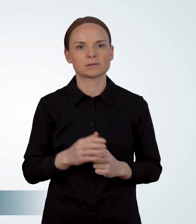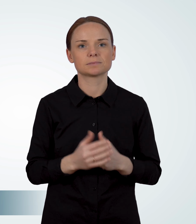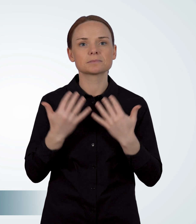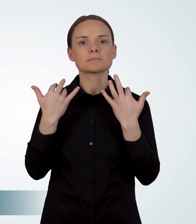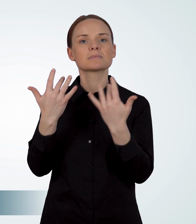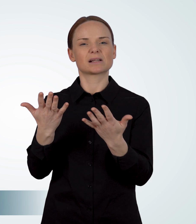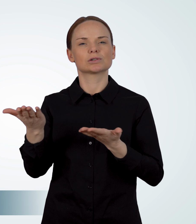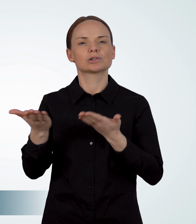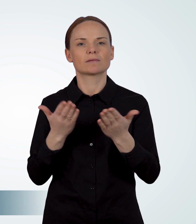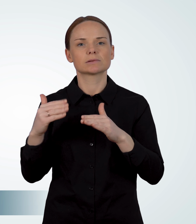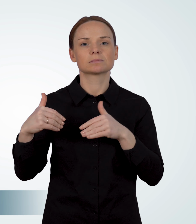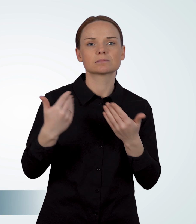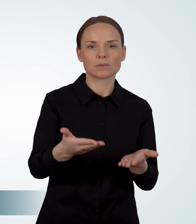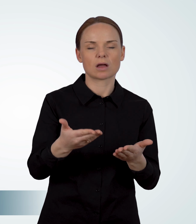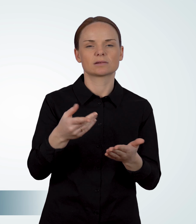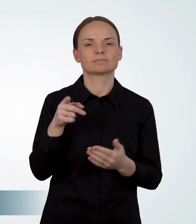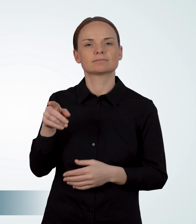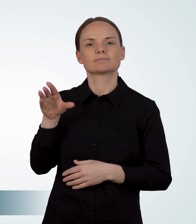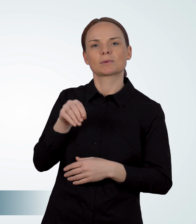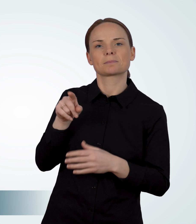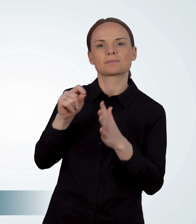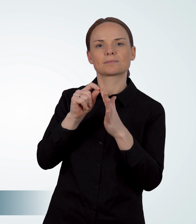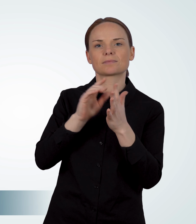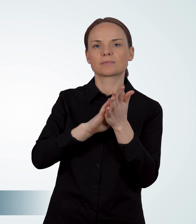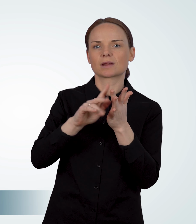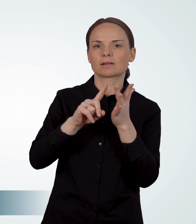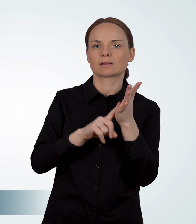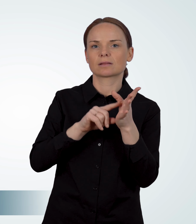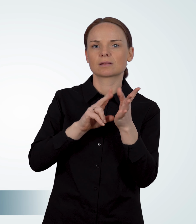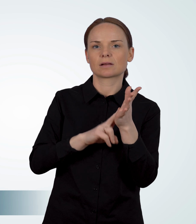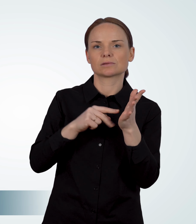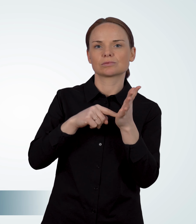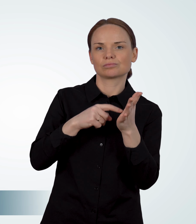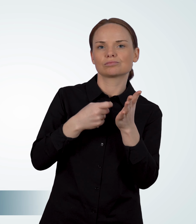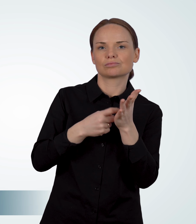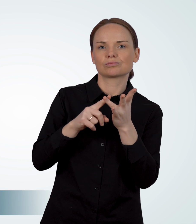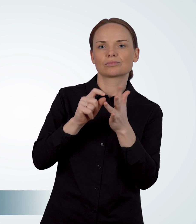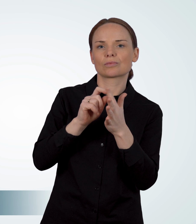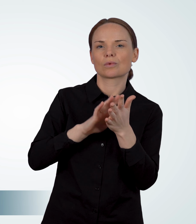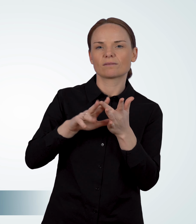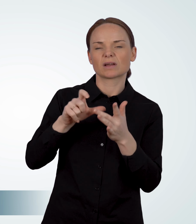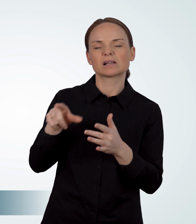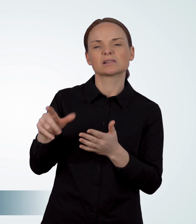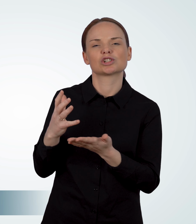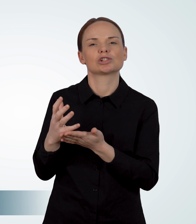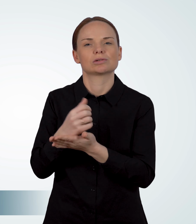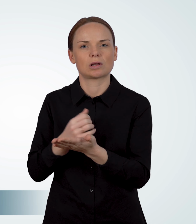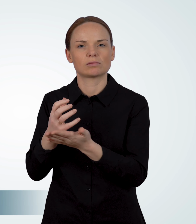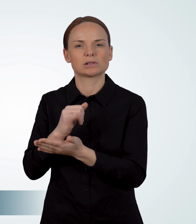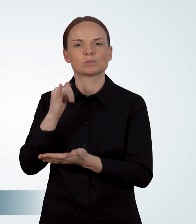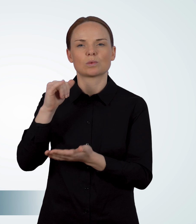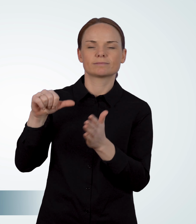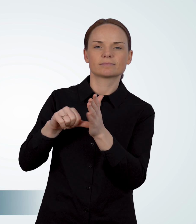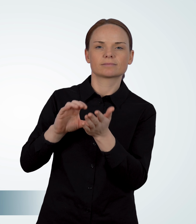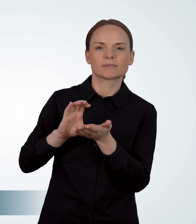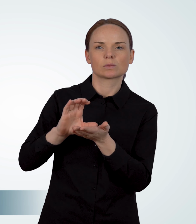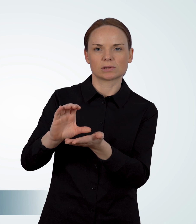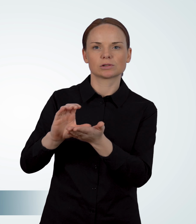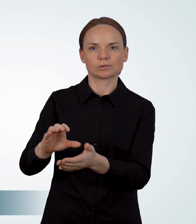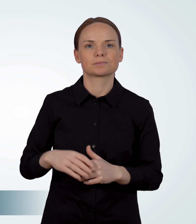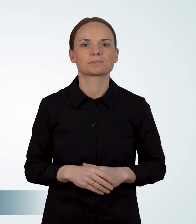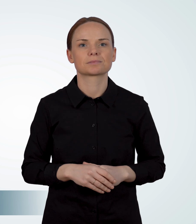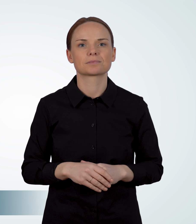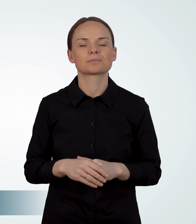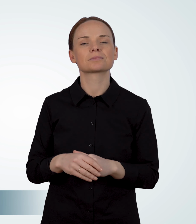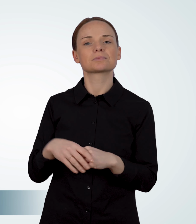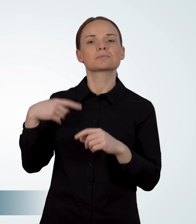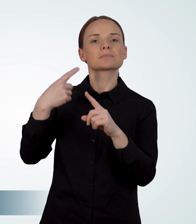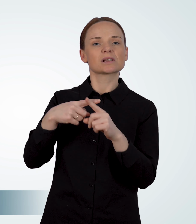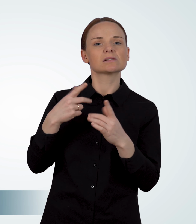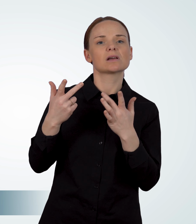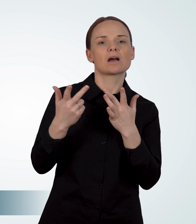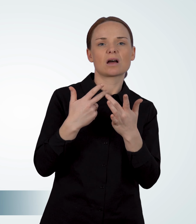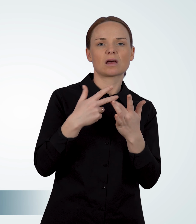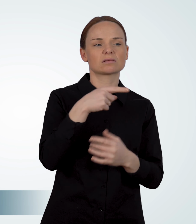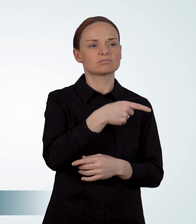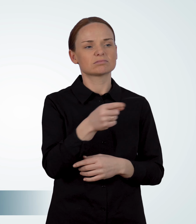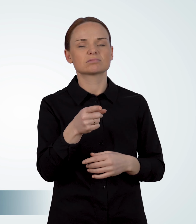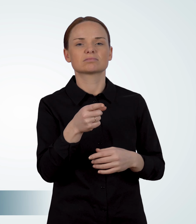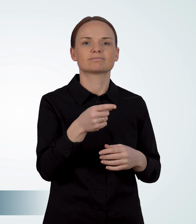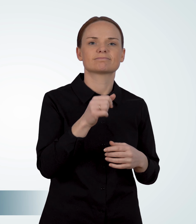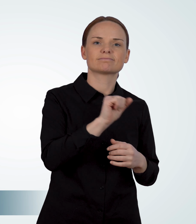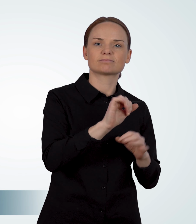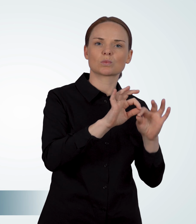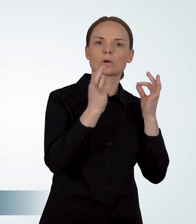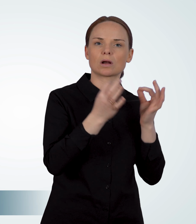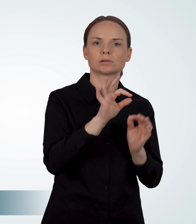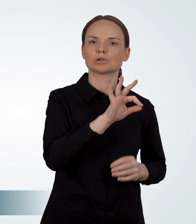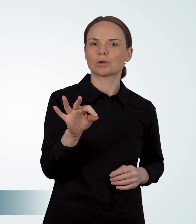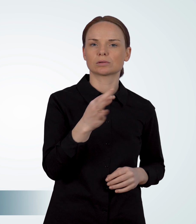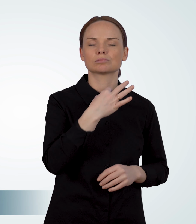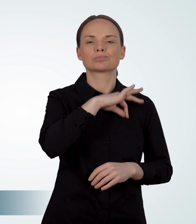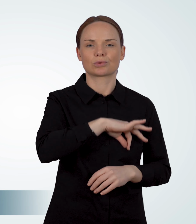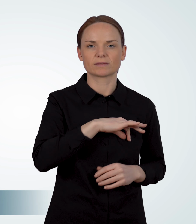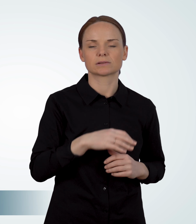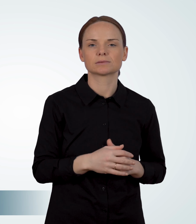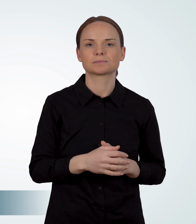A large portion of services are provided by philanthropic (such as charities and foundations) and other not-for-profit organisations.